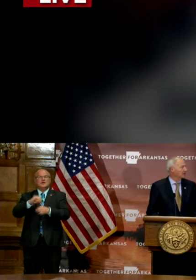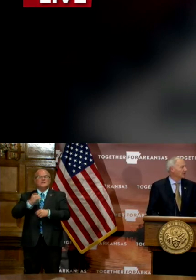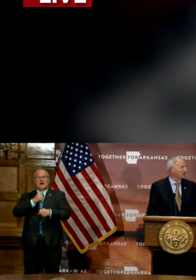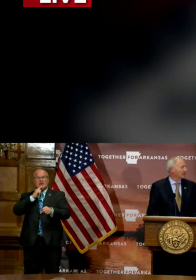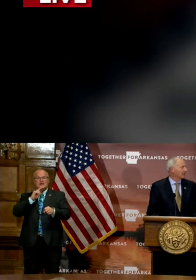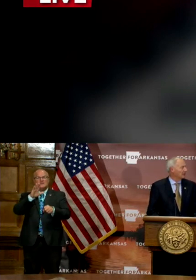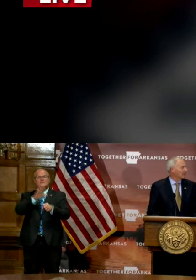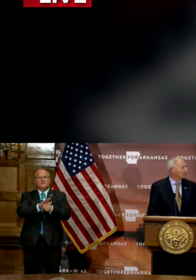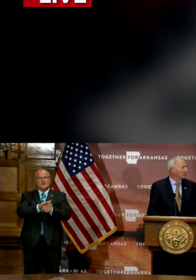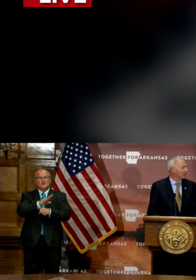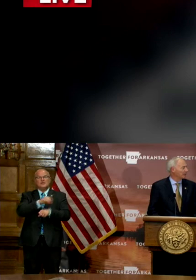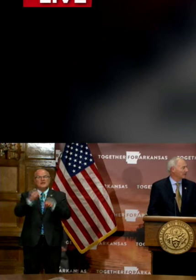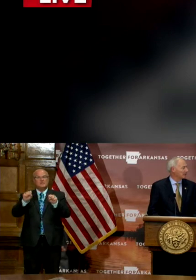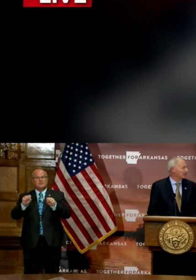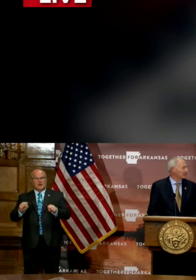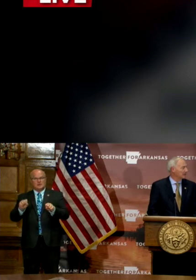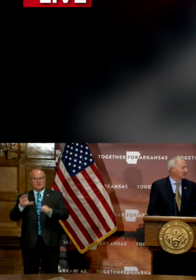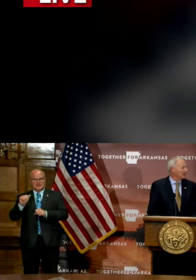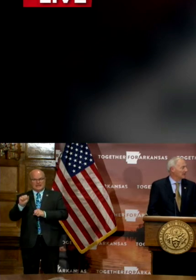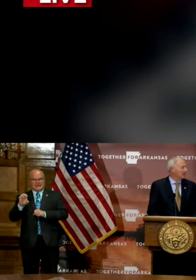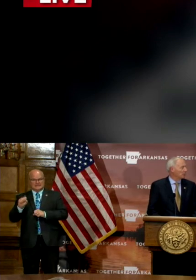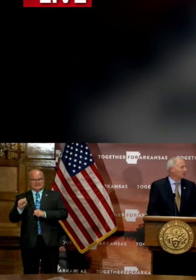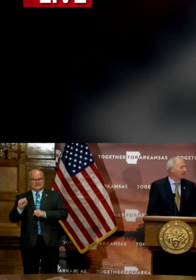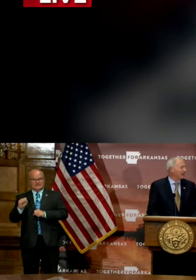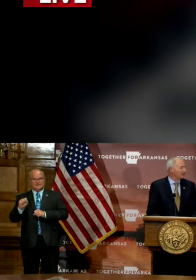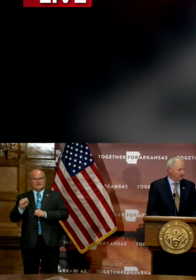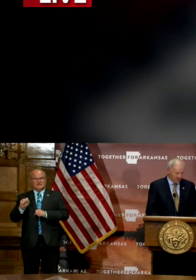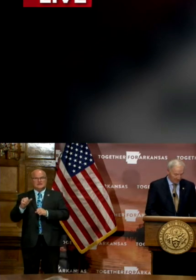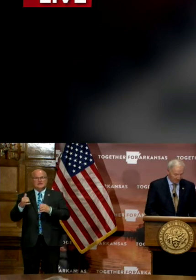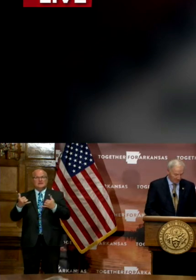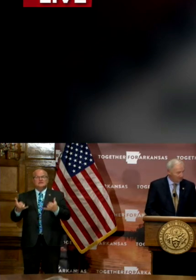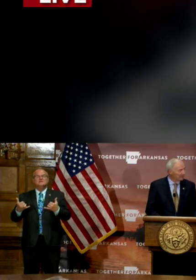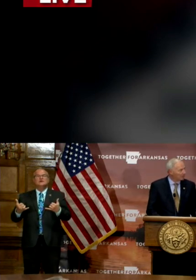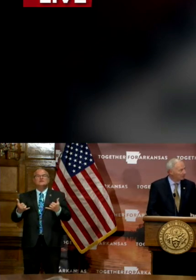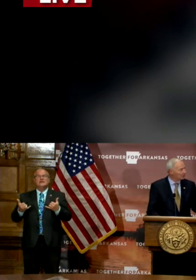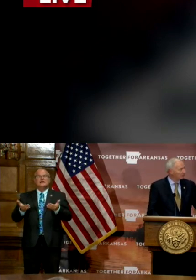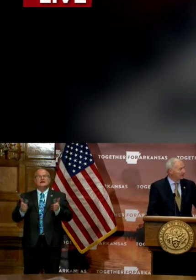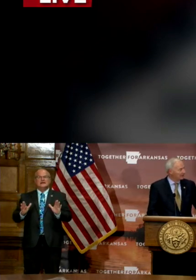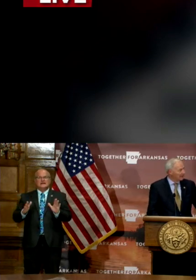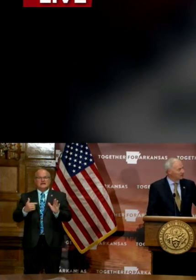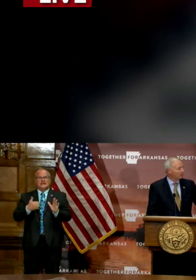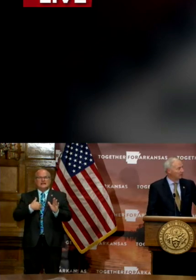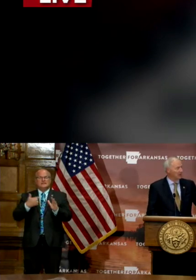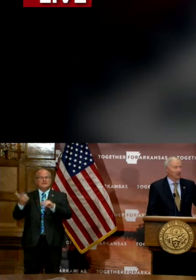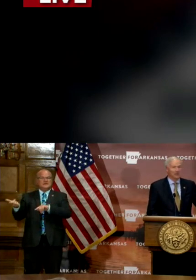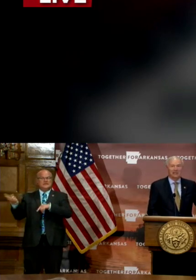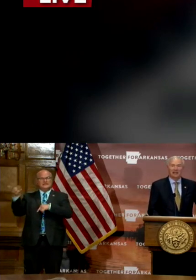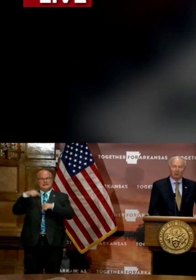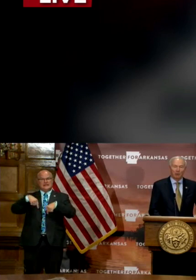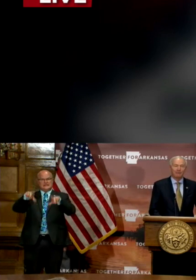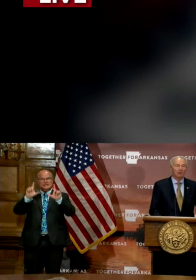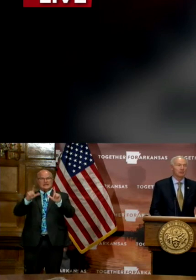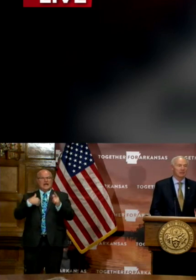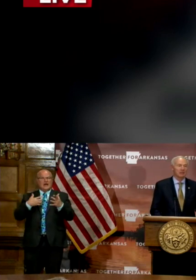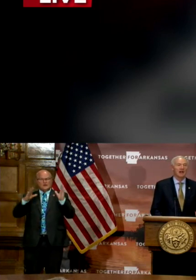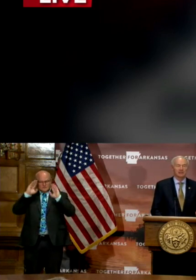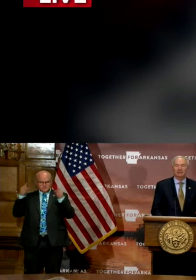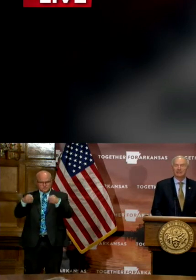THE FACES ARE 2061 NEW FOR TODAY ARE PART OF OUR CONFIRMED CASES AND OUR PROBABLE CASES.